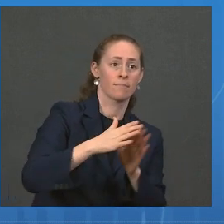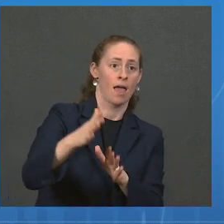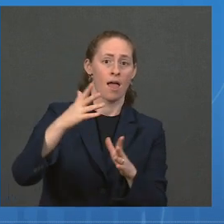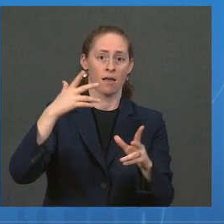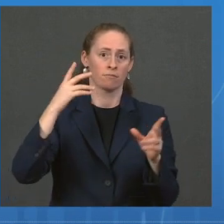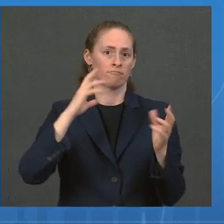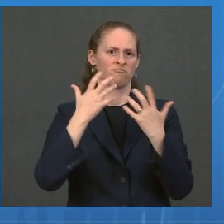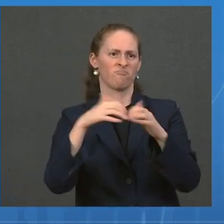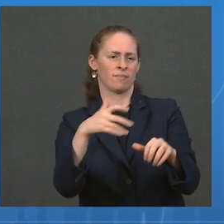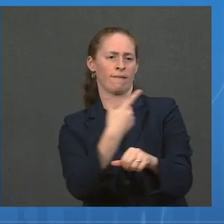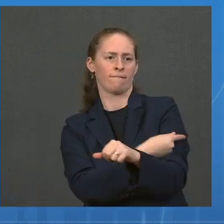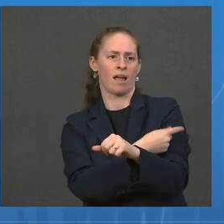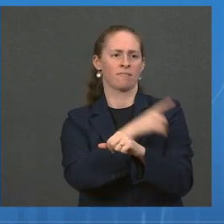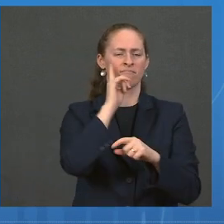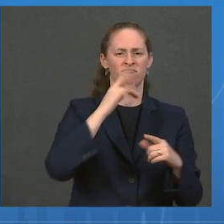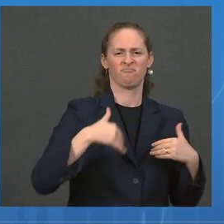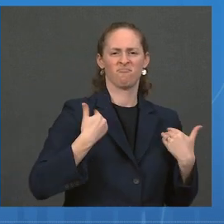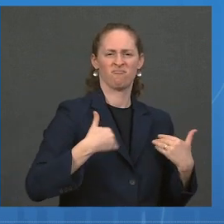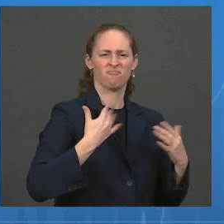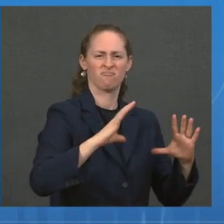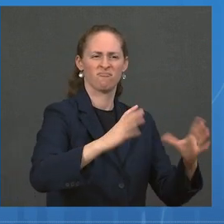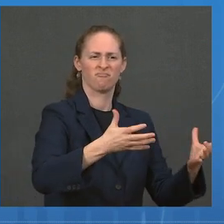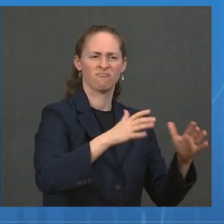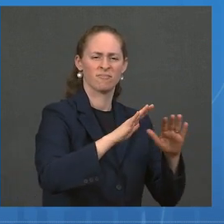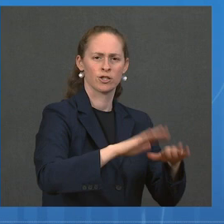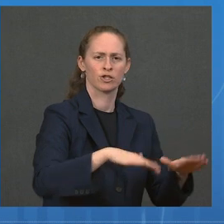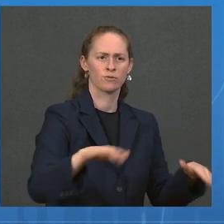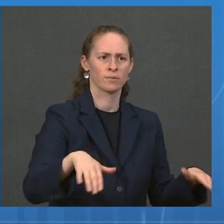5 through 11 are available, easy, and convenient.